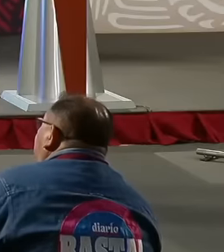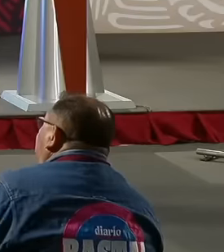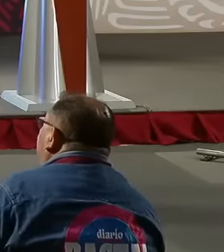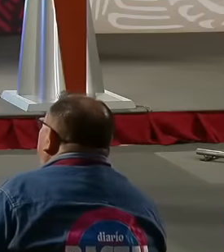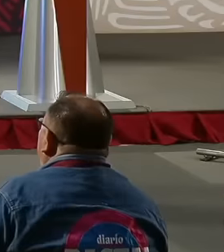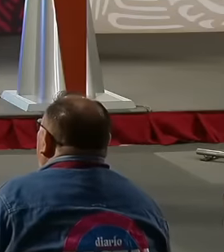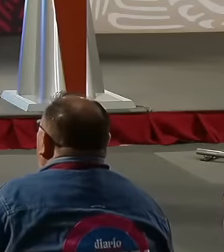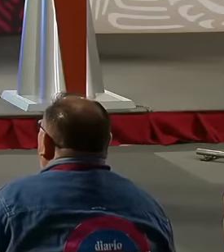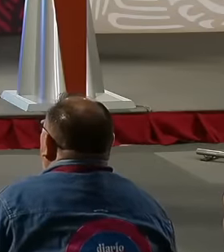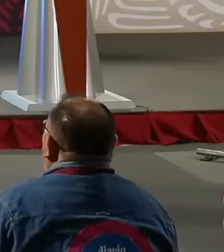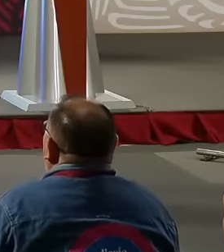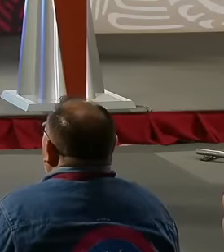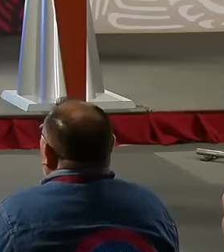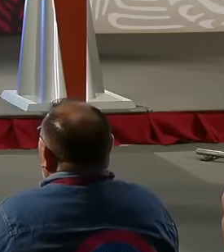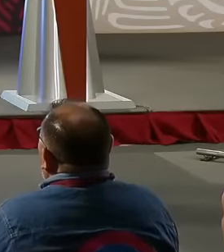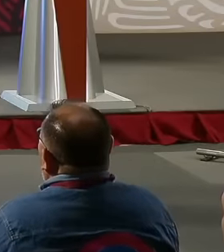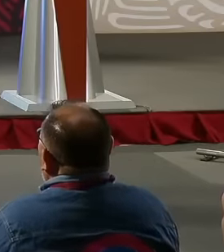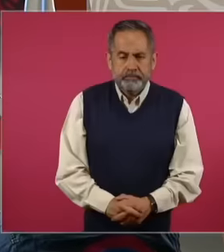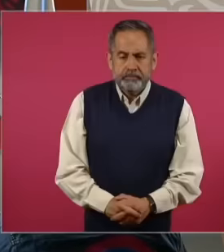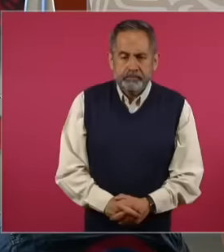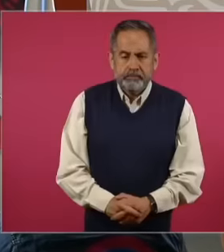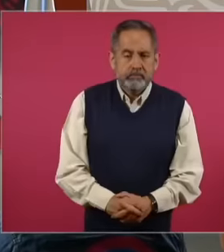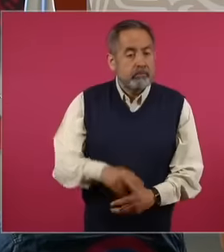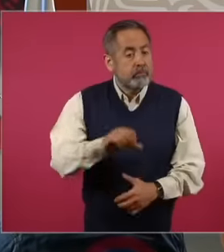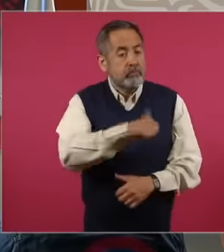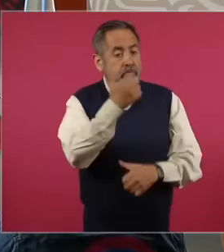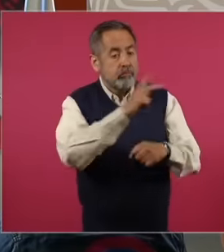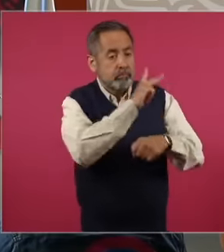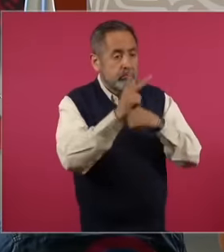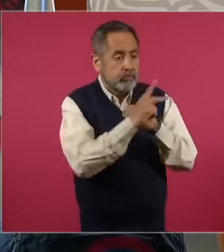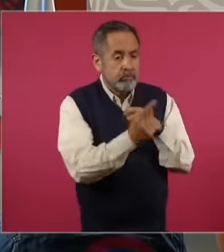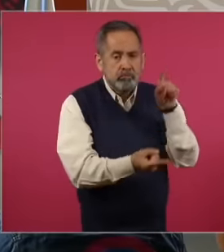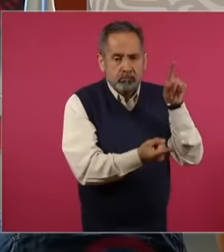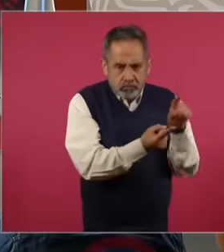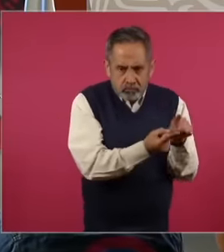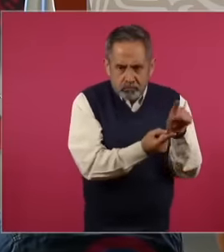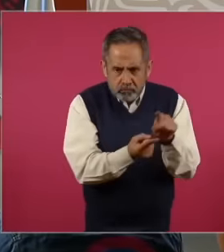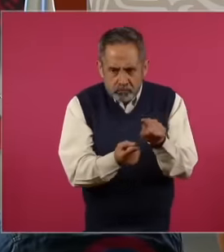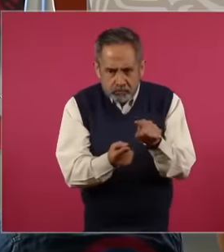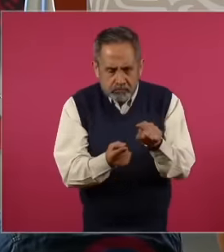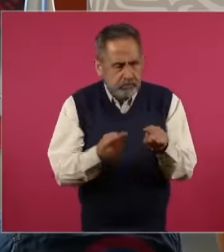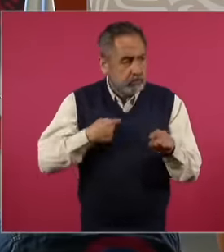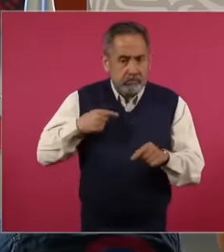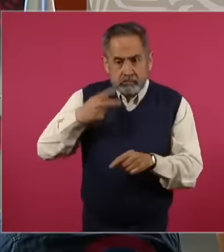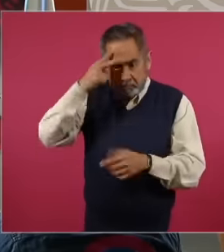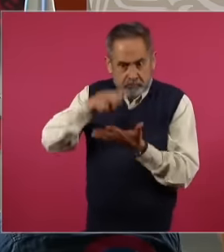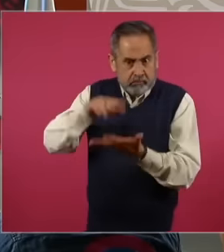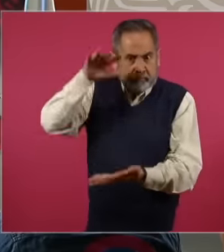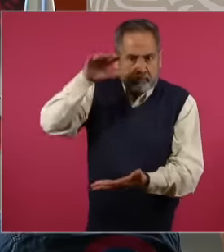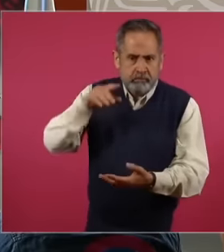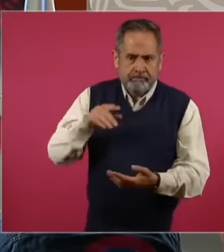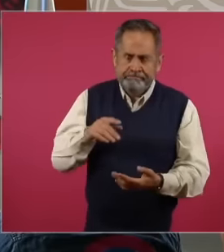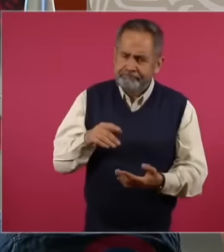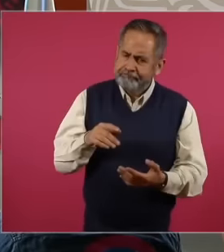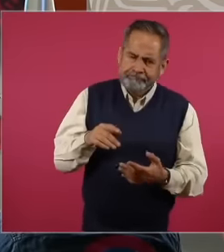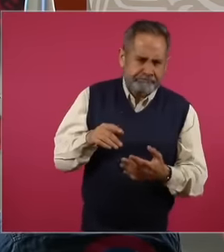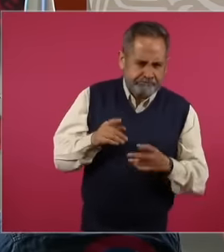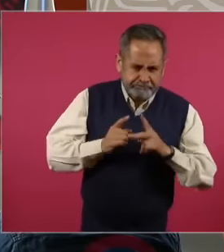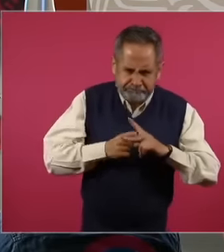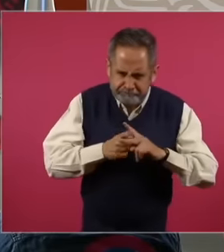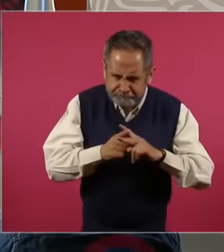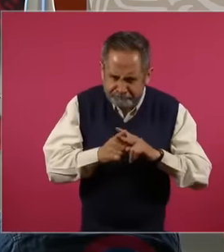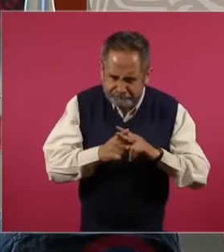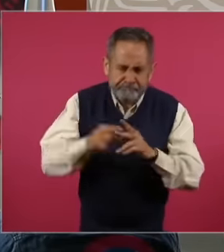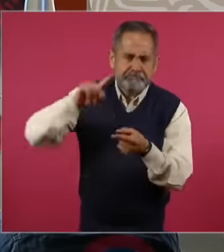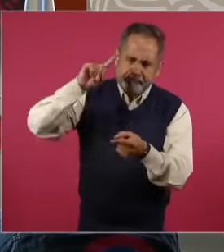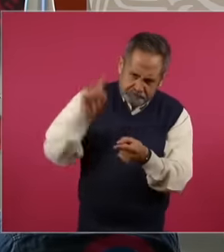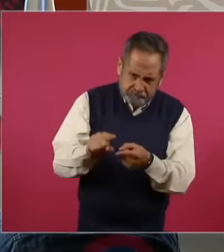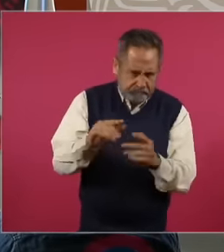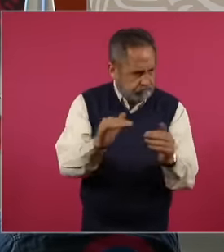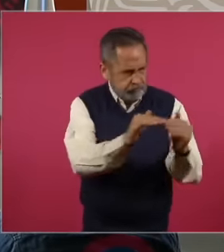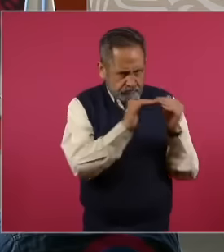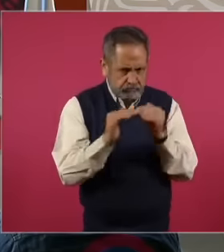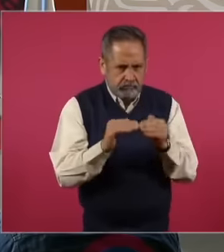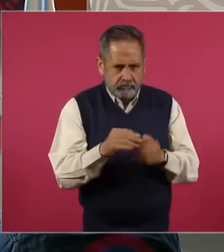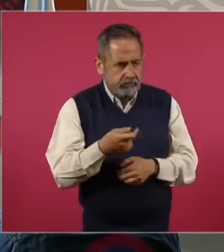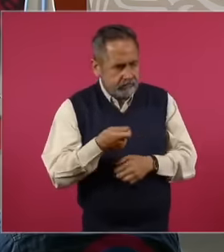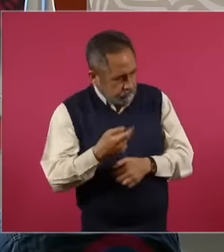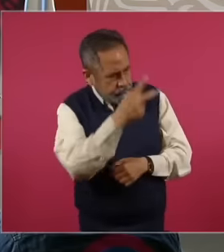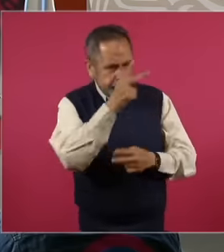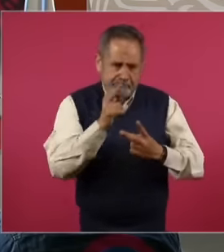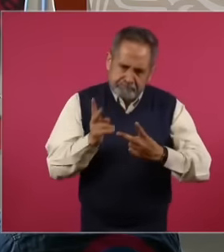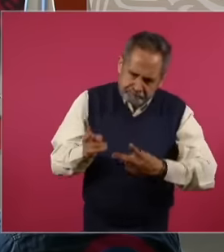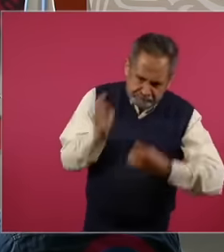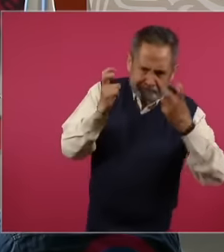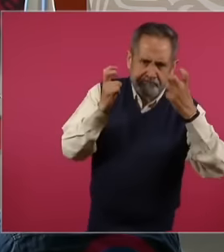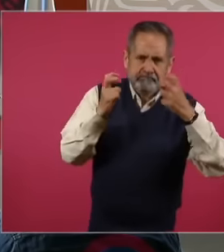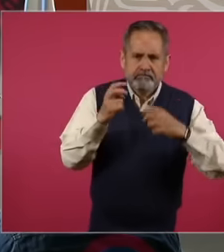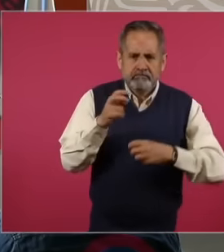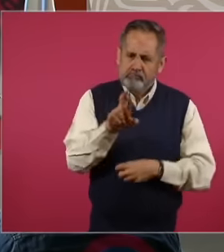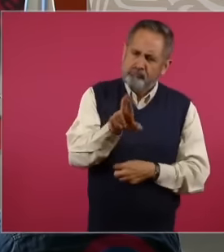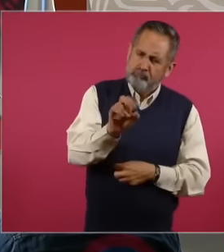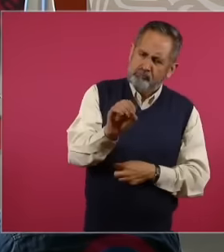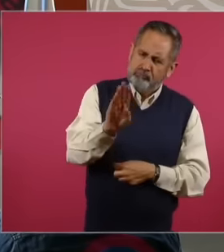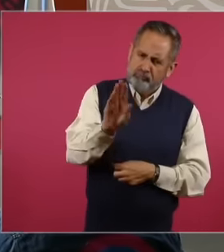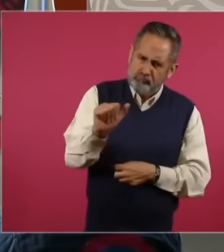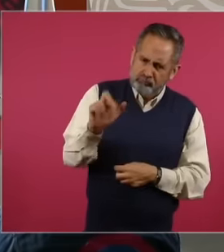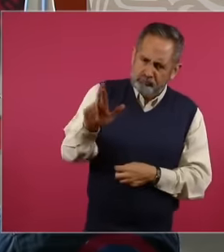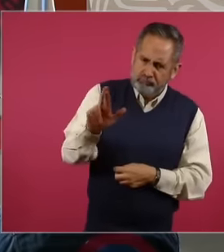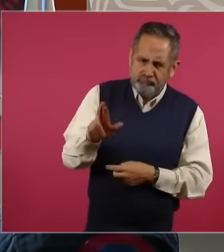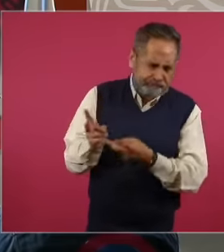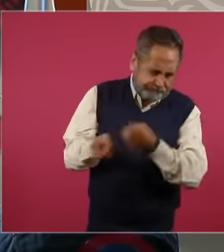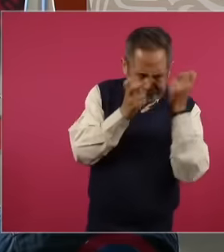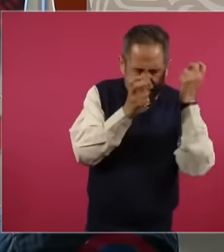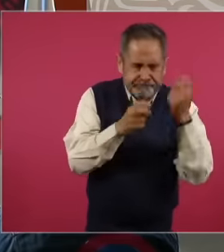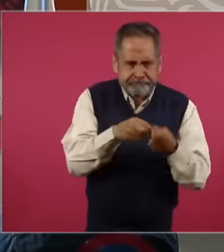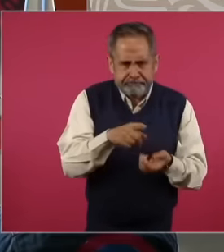result, robbery, that's what they call in depopulated areas for